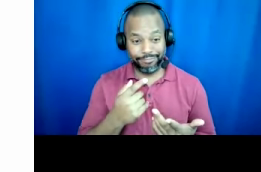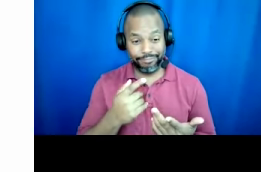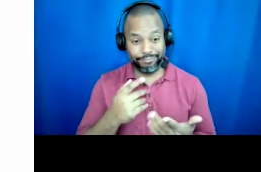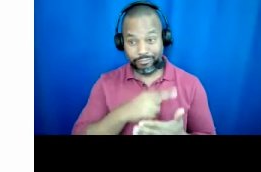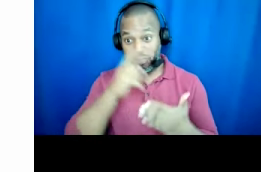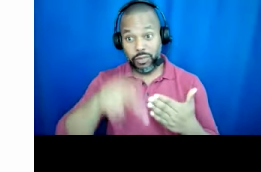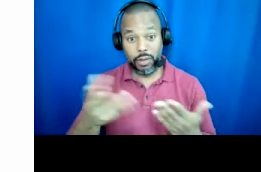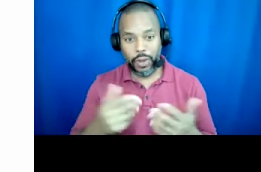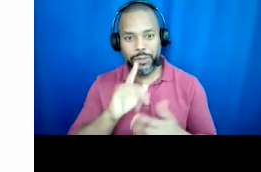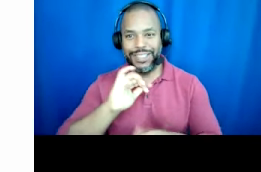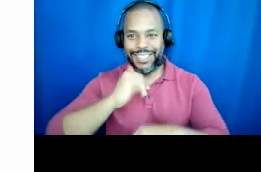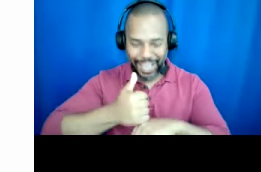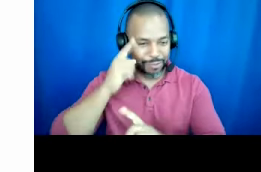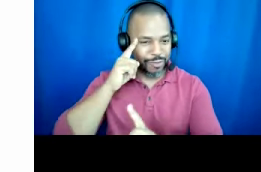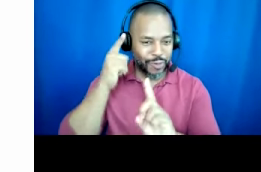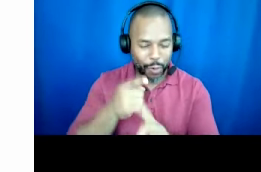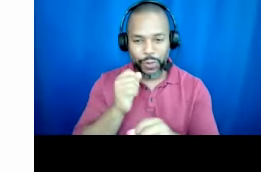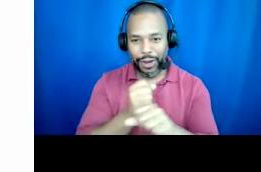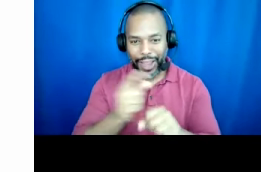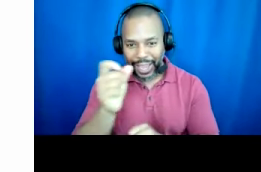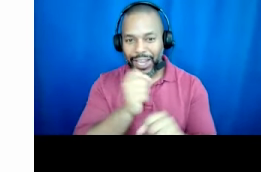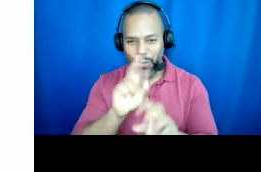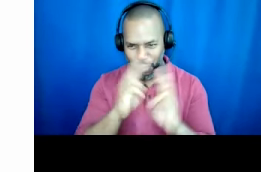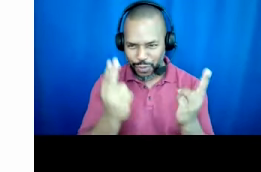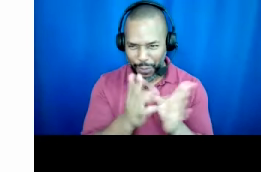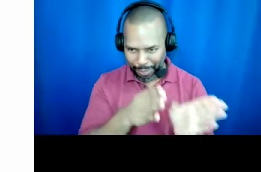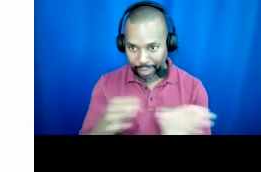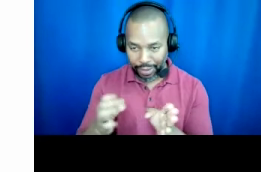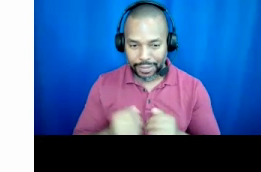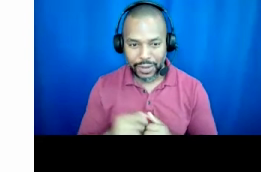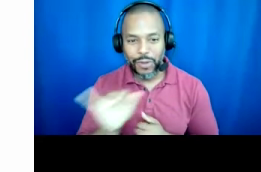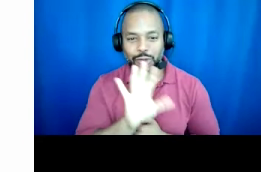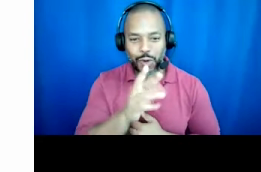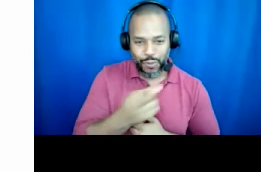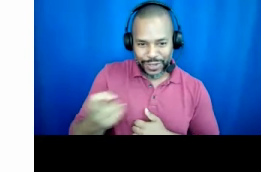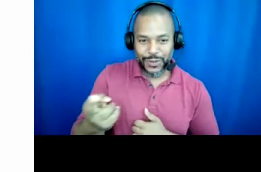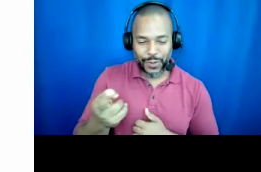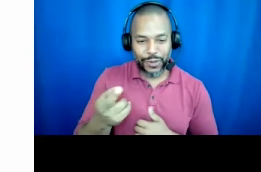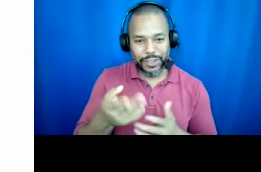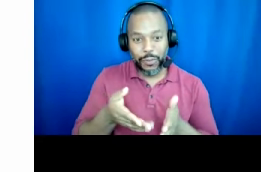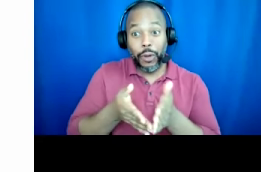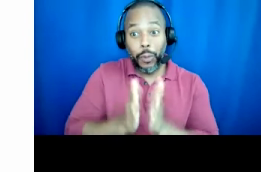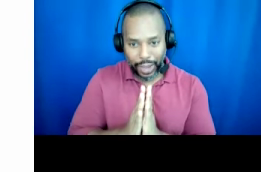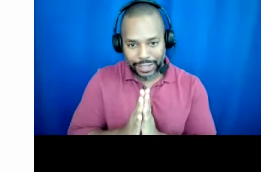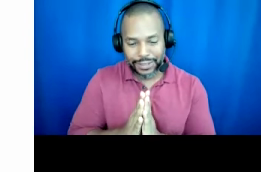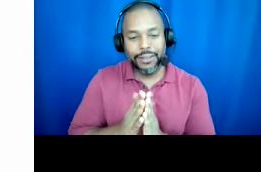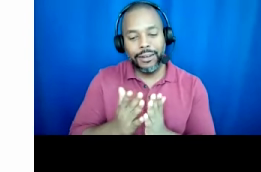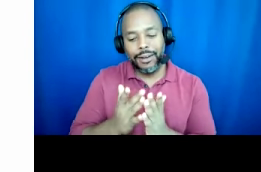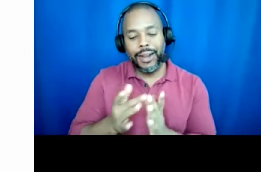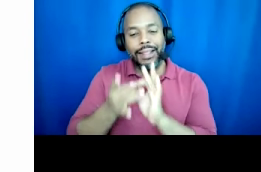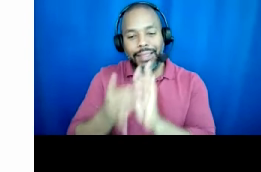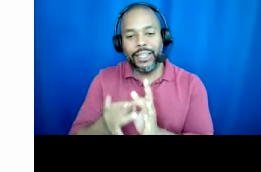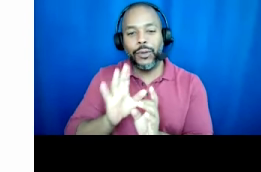and you have your annual unit plans, and your resource requests stem from the goals that you've identified in those annual unit plans.